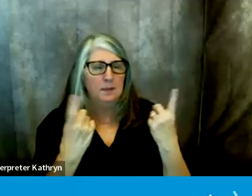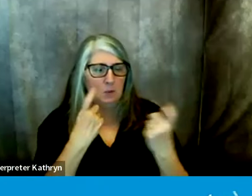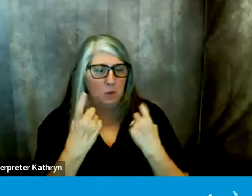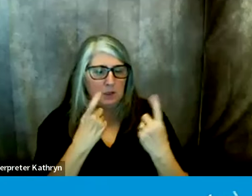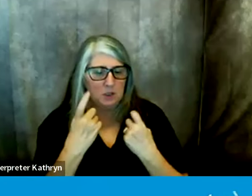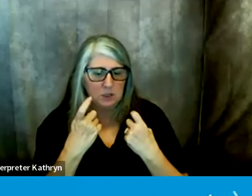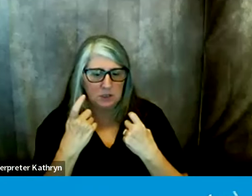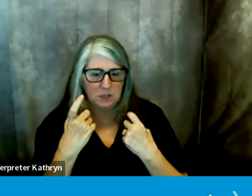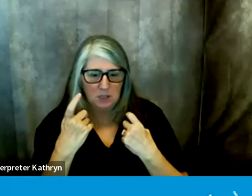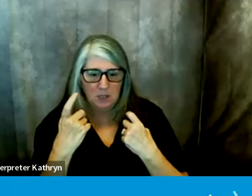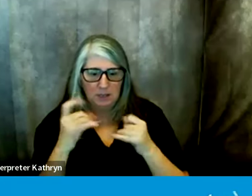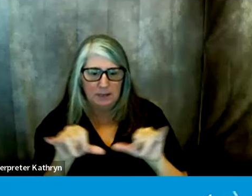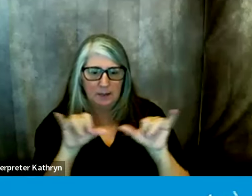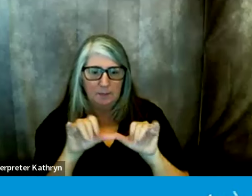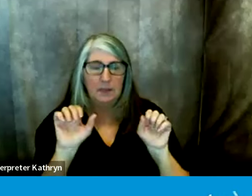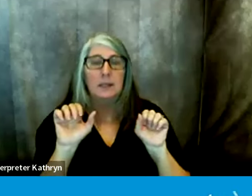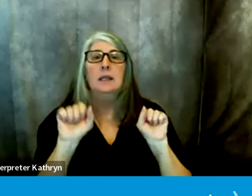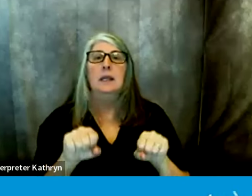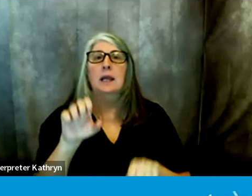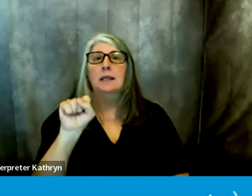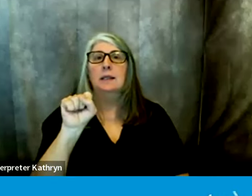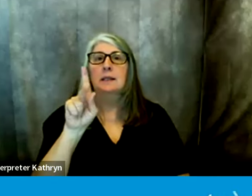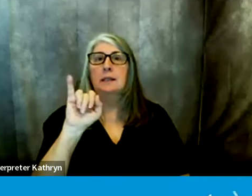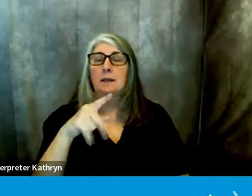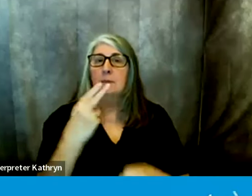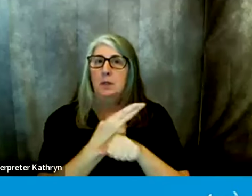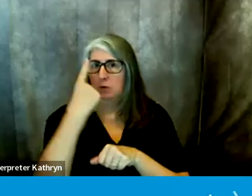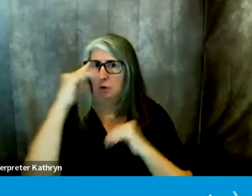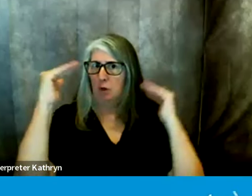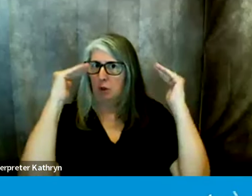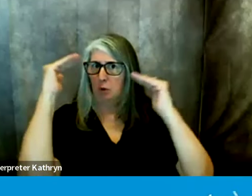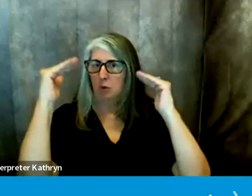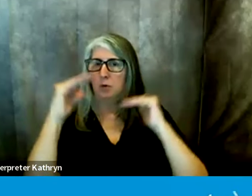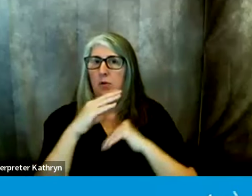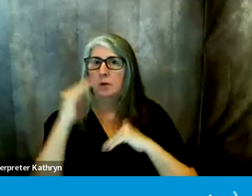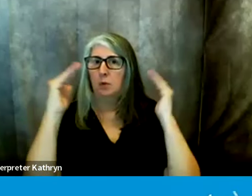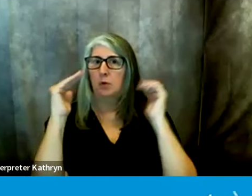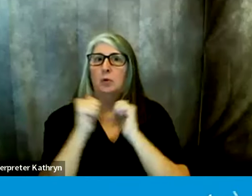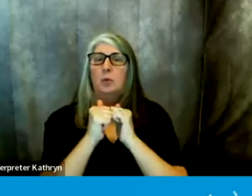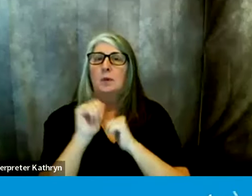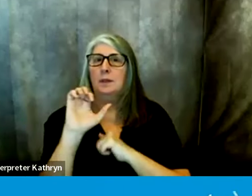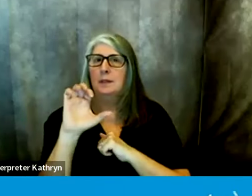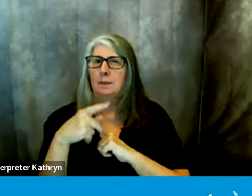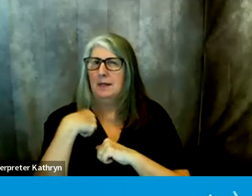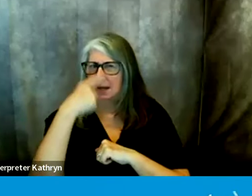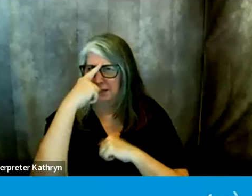Can the SCiP be used in adults, or even with adults with CP? And I believe you've already answered that.